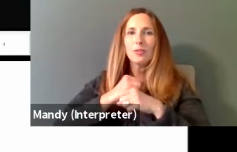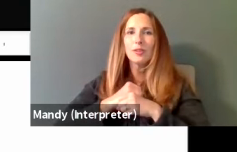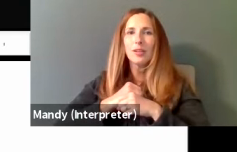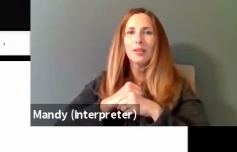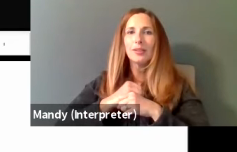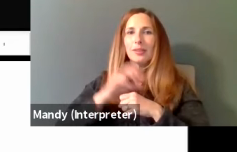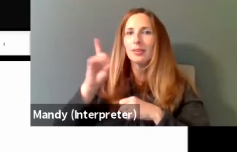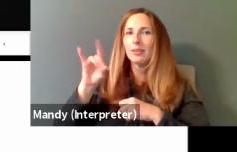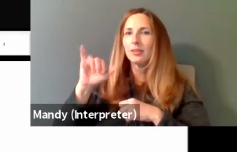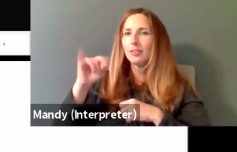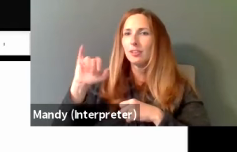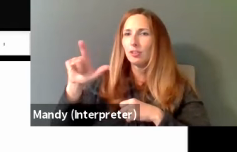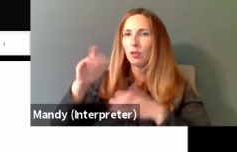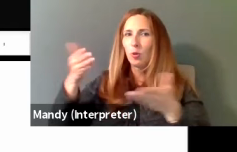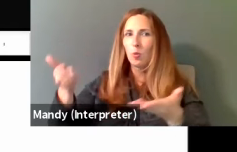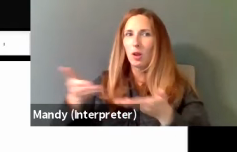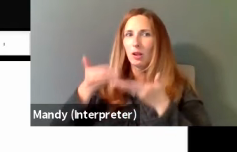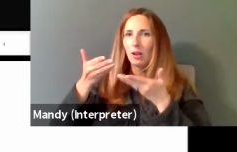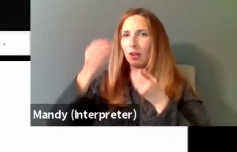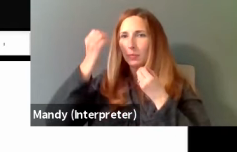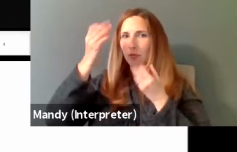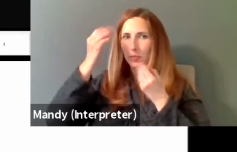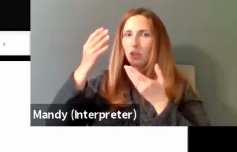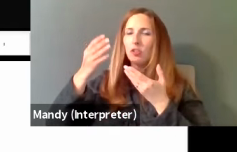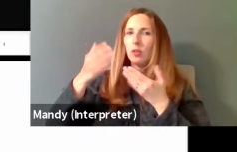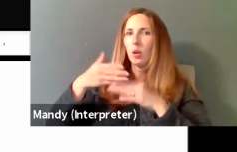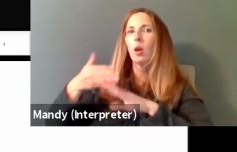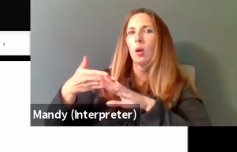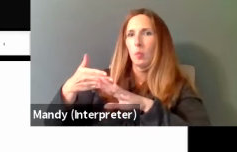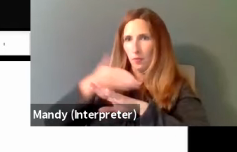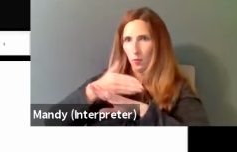of materials prior to their client's arrival.